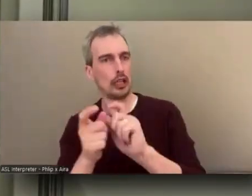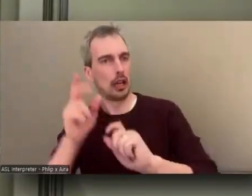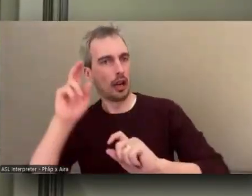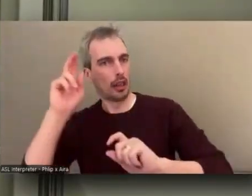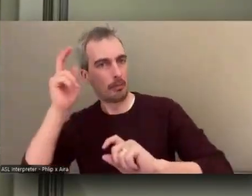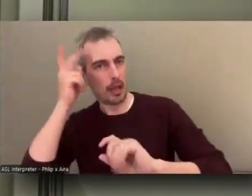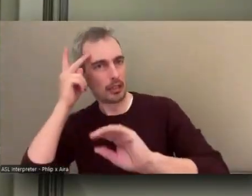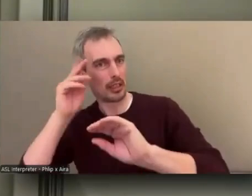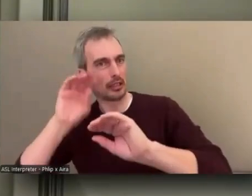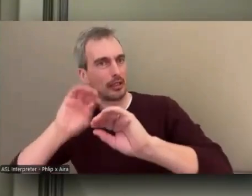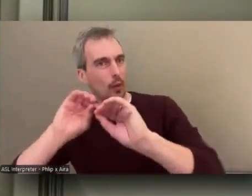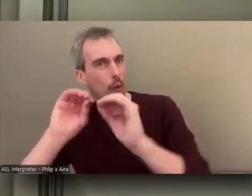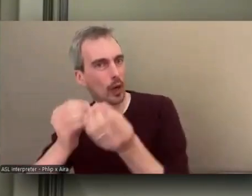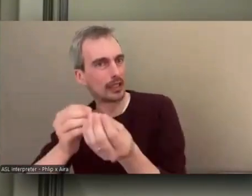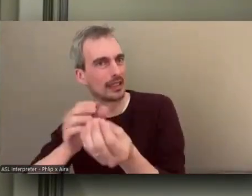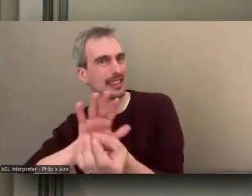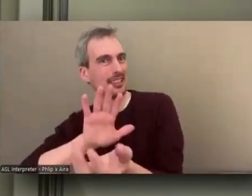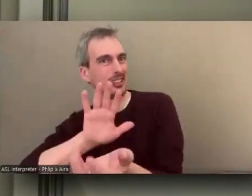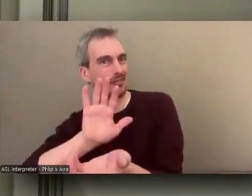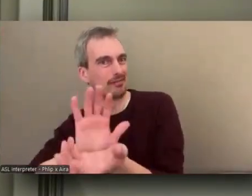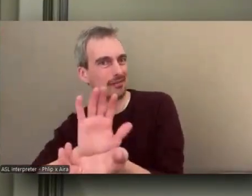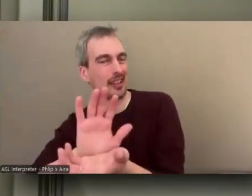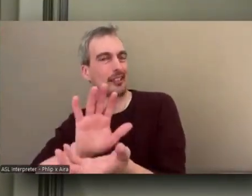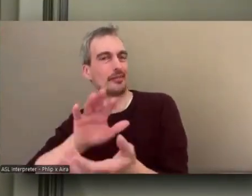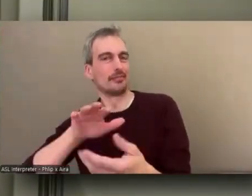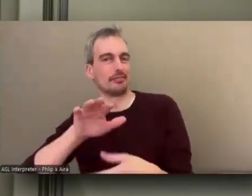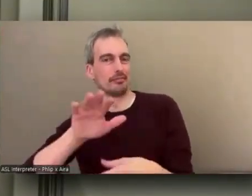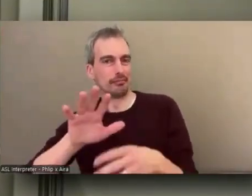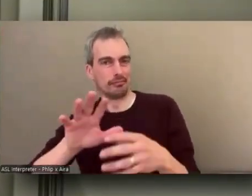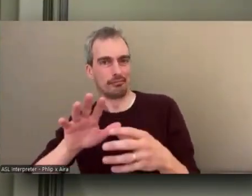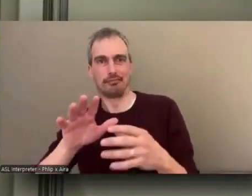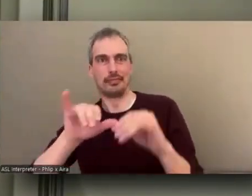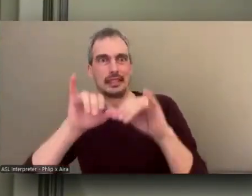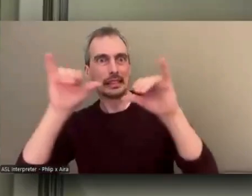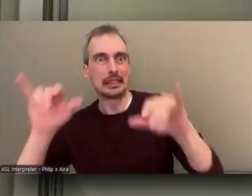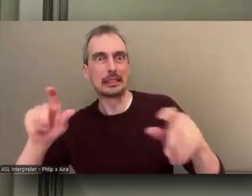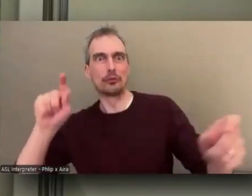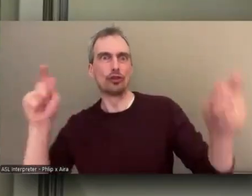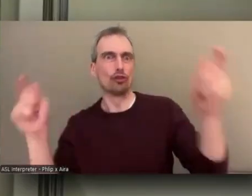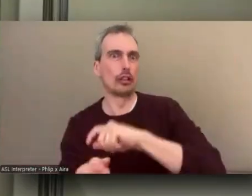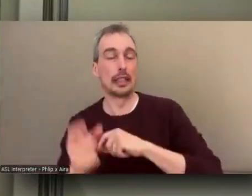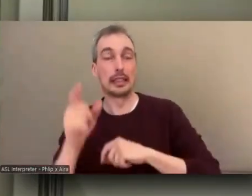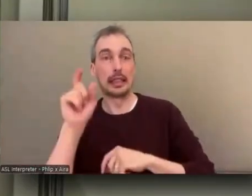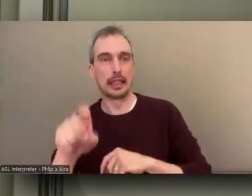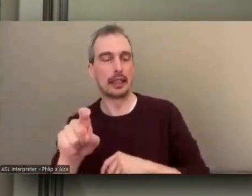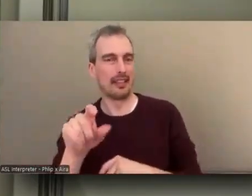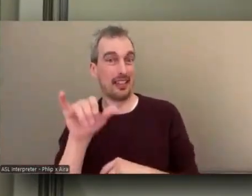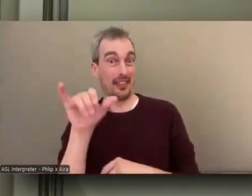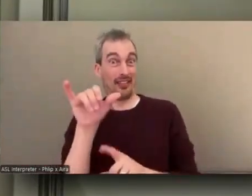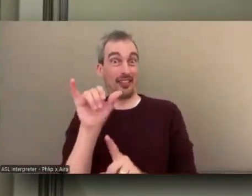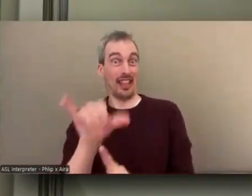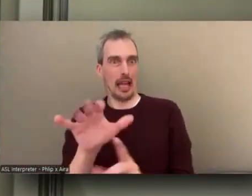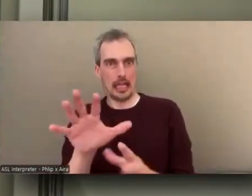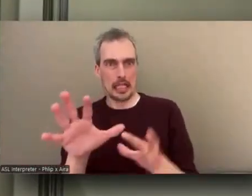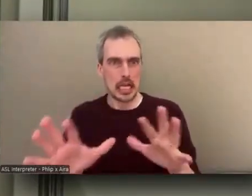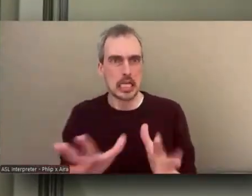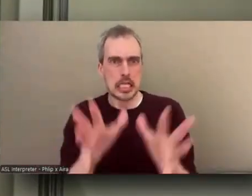And that's where a lot of people burn out. Because you're trying to do everything at once. So if you're lucky enough to be in a big enough organization, where